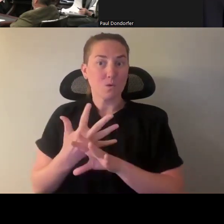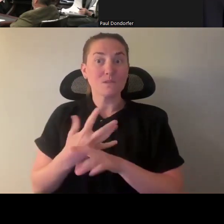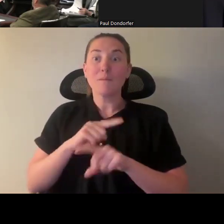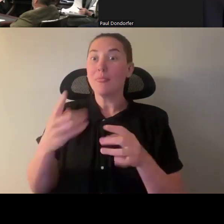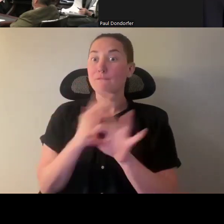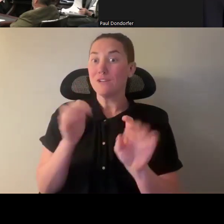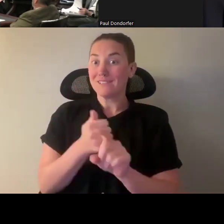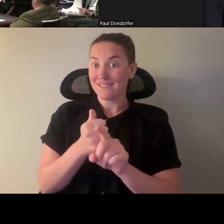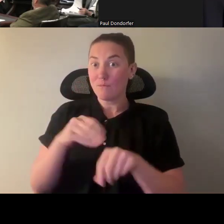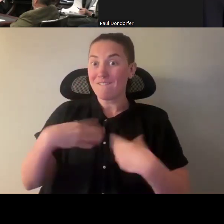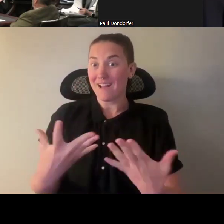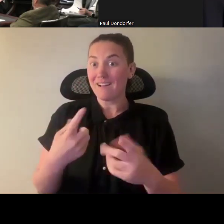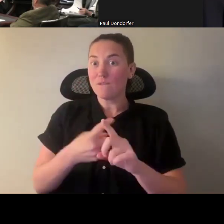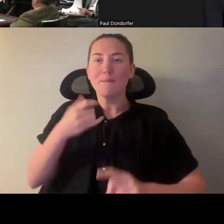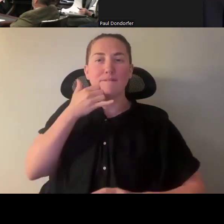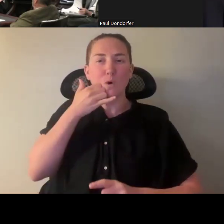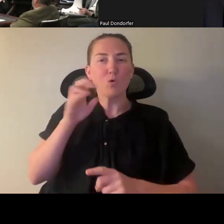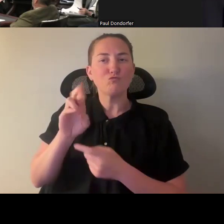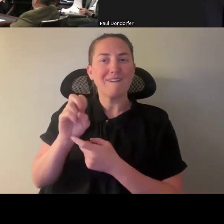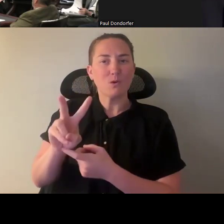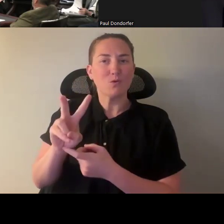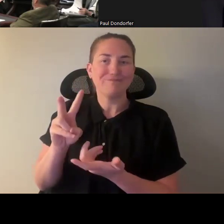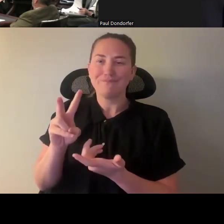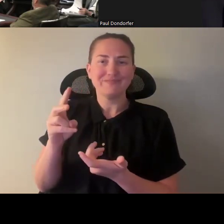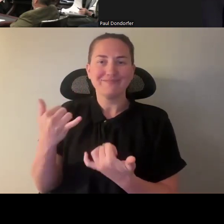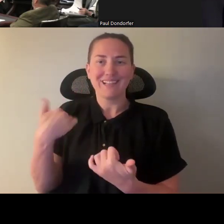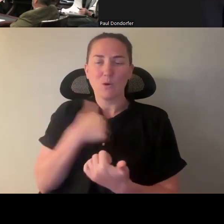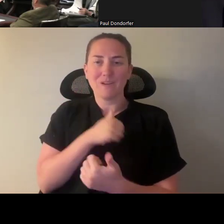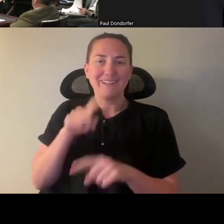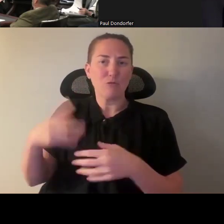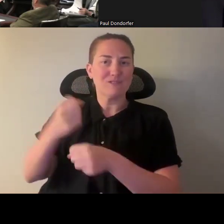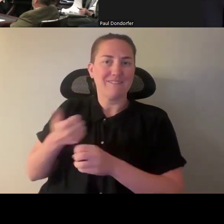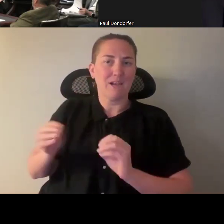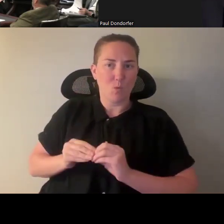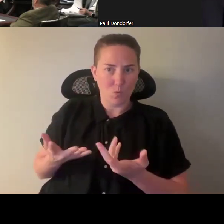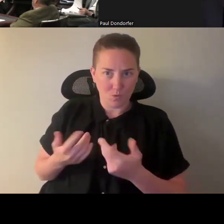um provided out of the telephone revenues which we are no longer permitted to receive Um it also